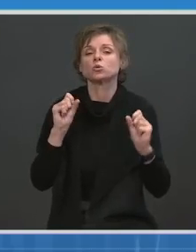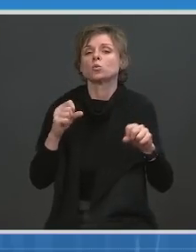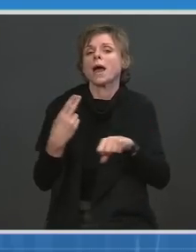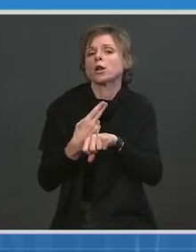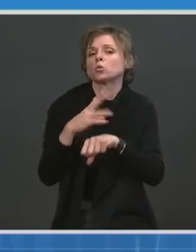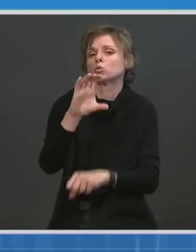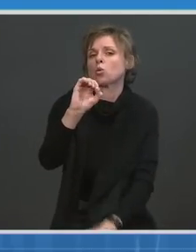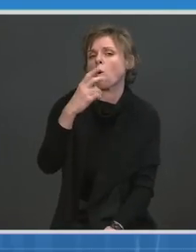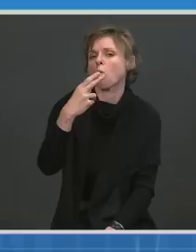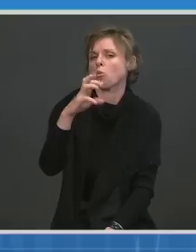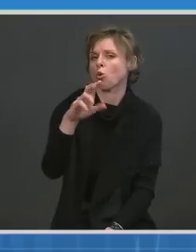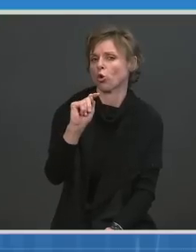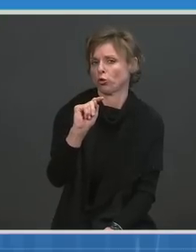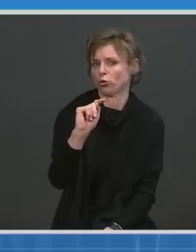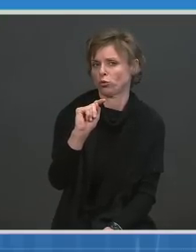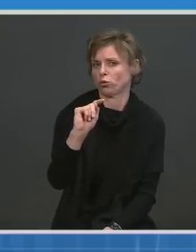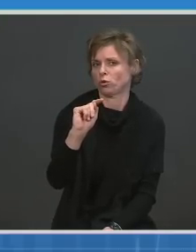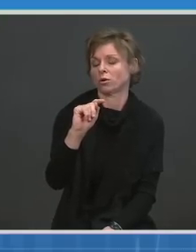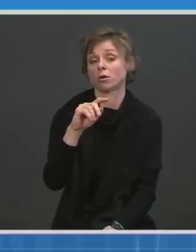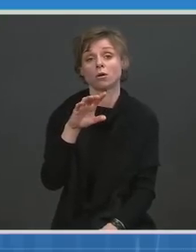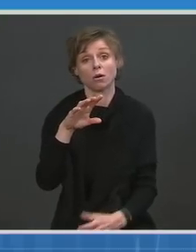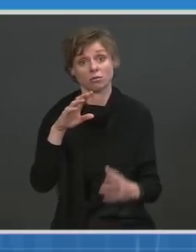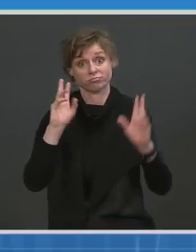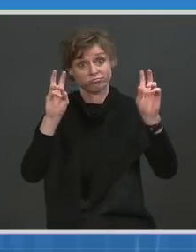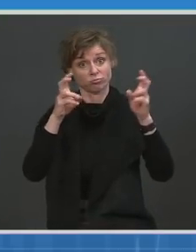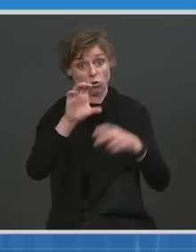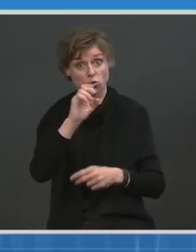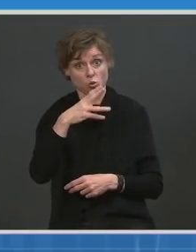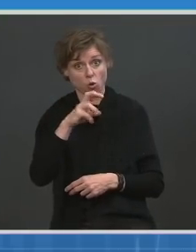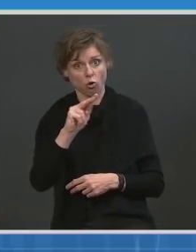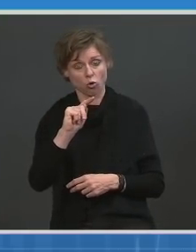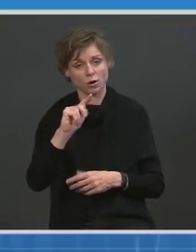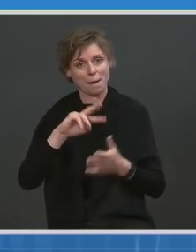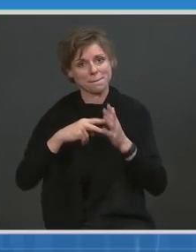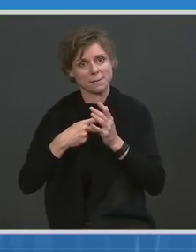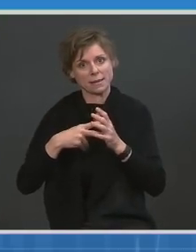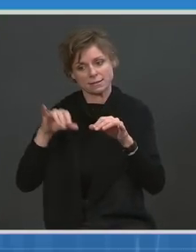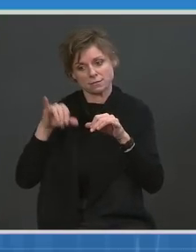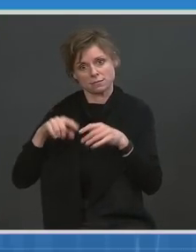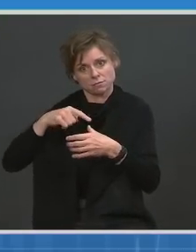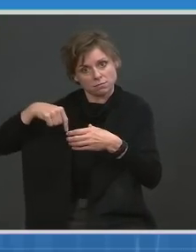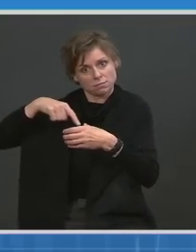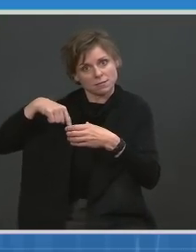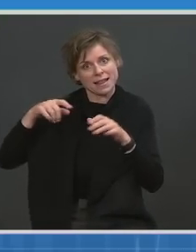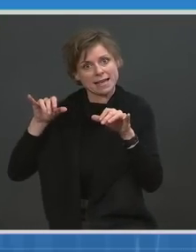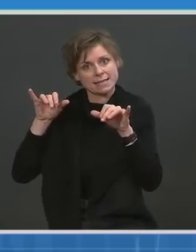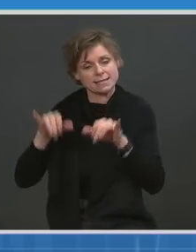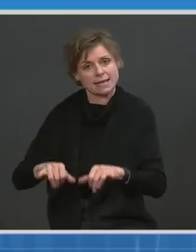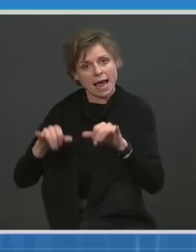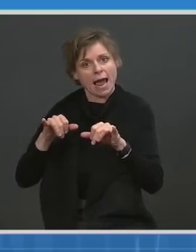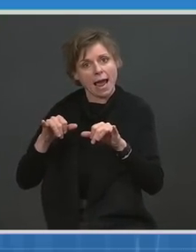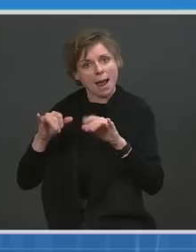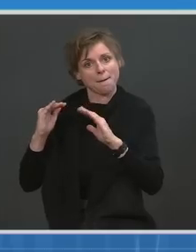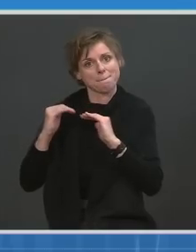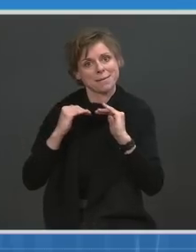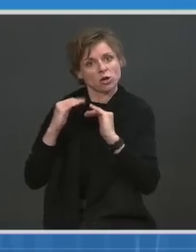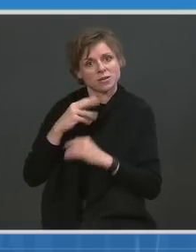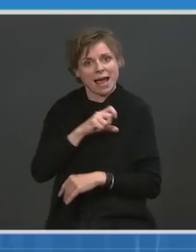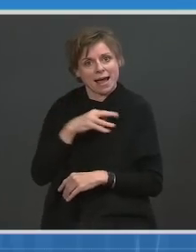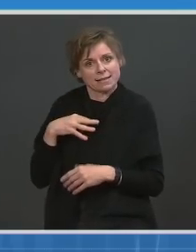Cohorting is when groups of students are kept together with the same peers and staff, without close interaction with other groups or cohorts,